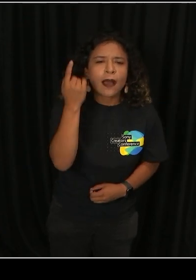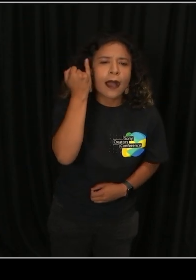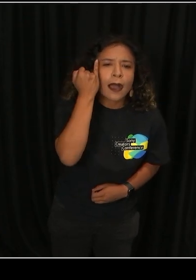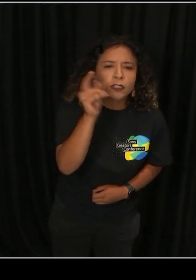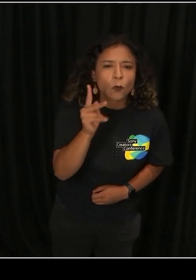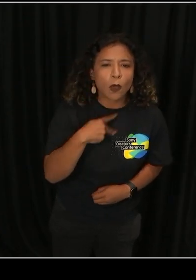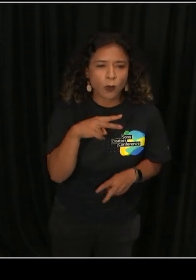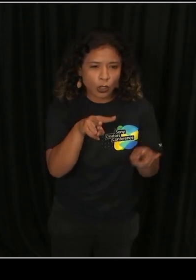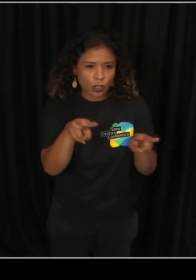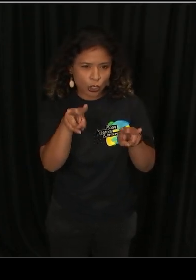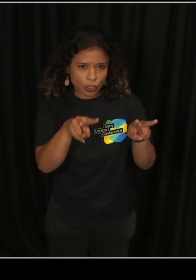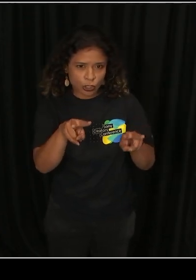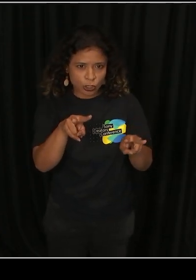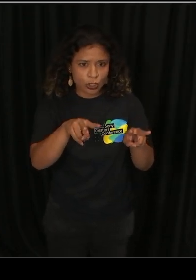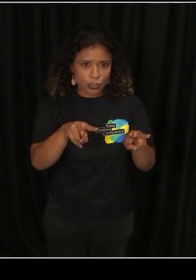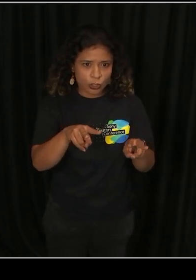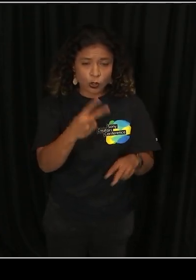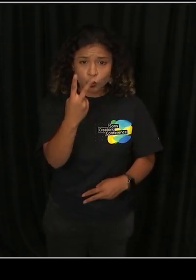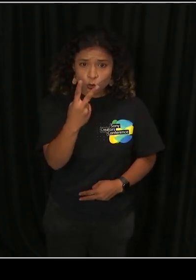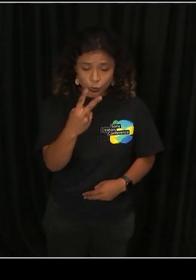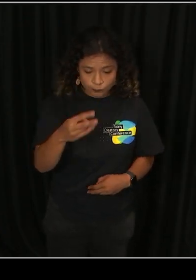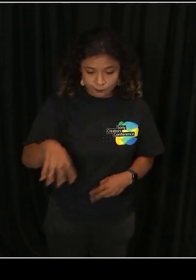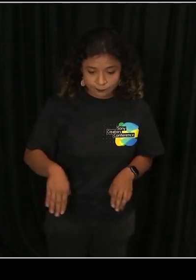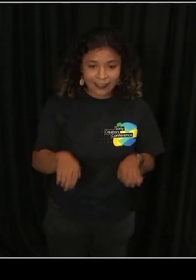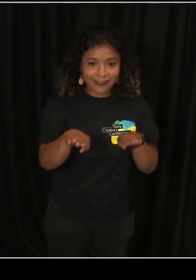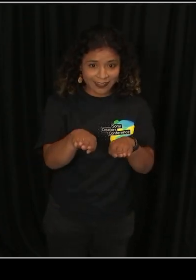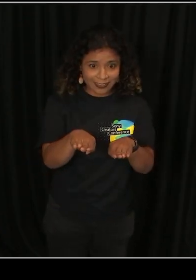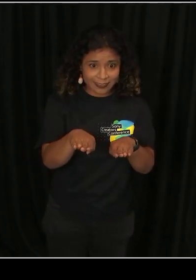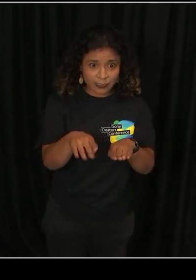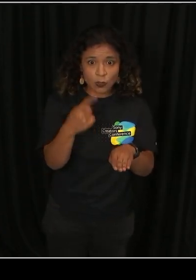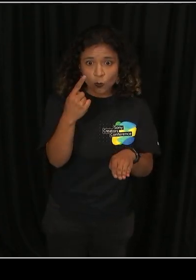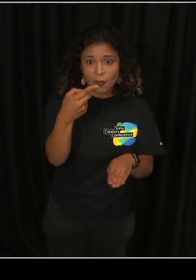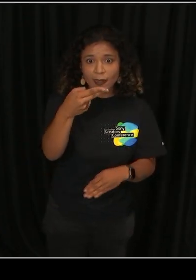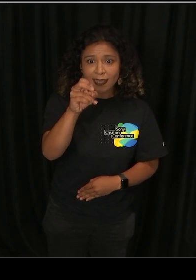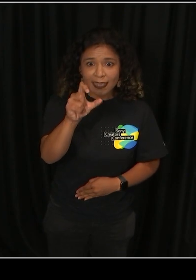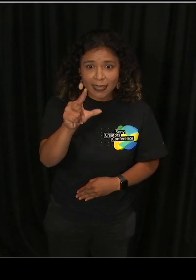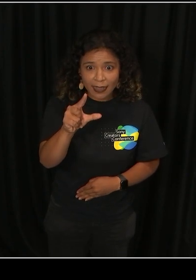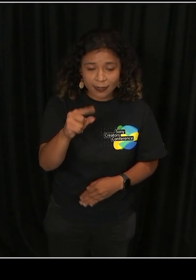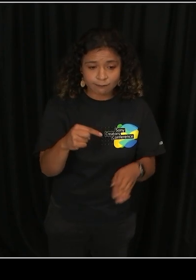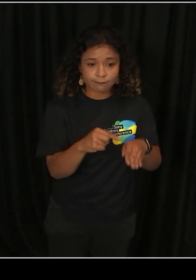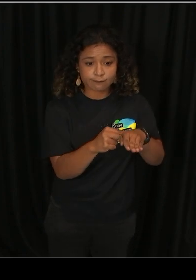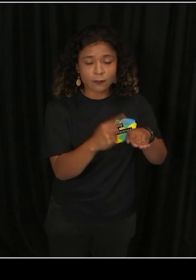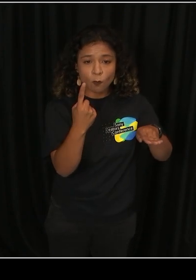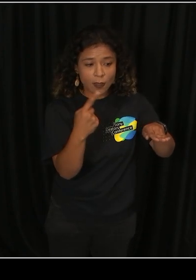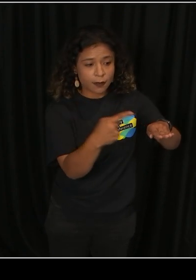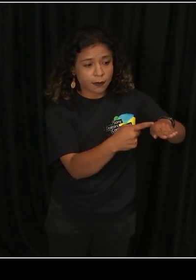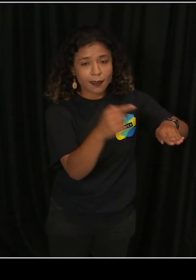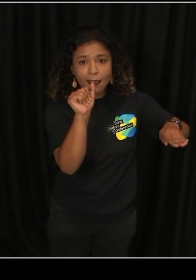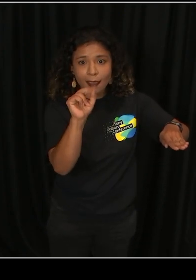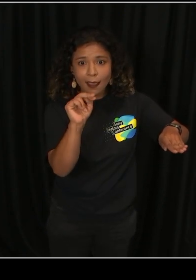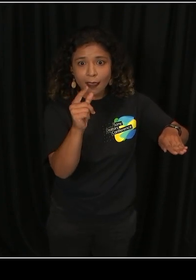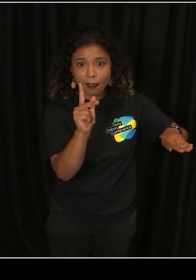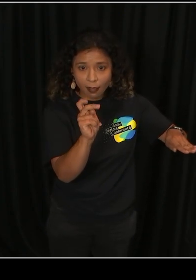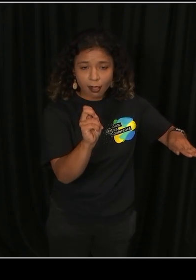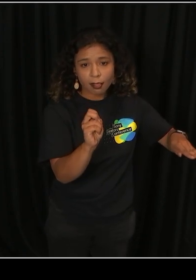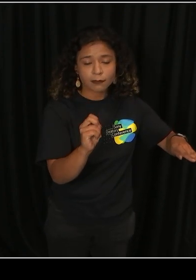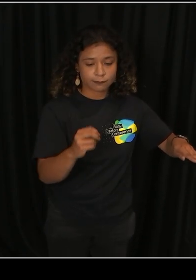But you've got two points on the foot, one point on the heel. One point on the ankle, knees, hips, mid hip,